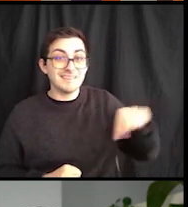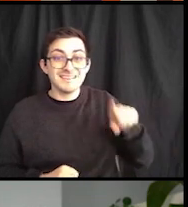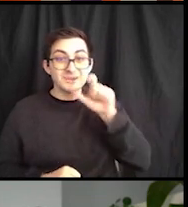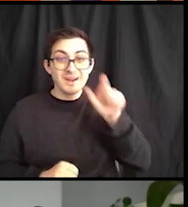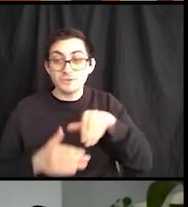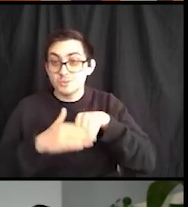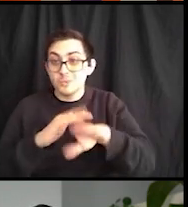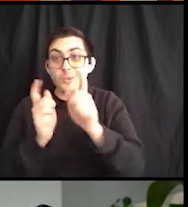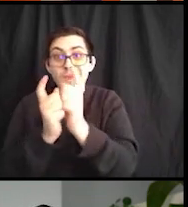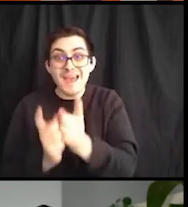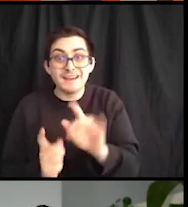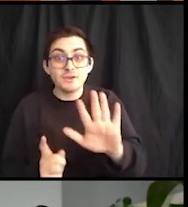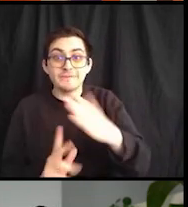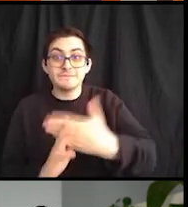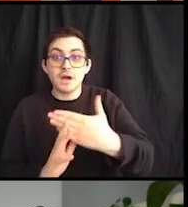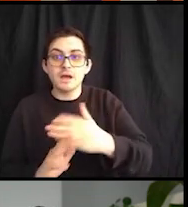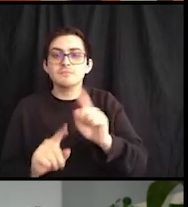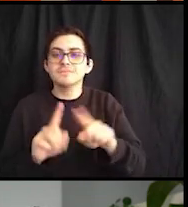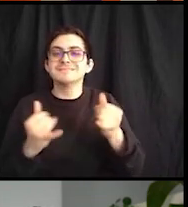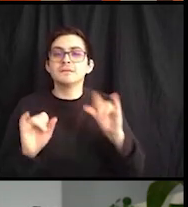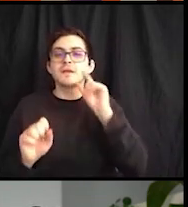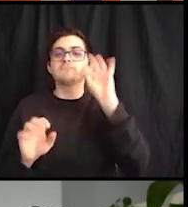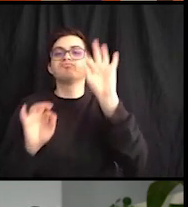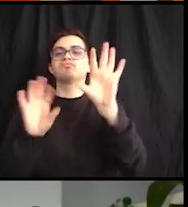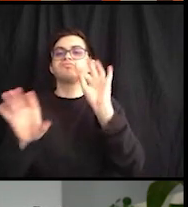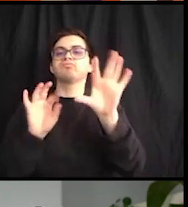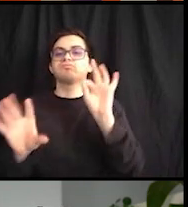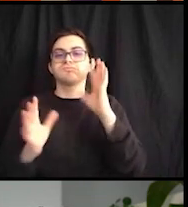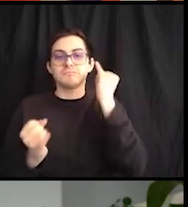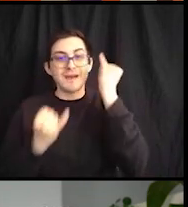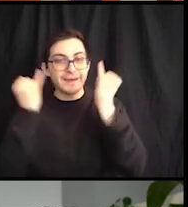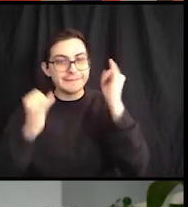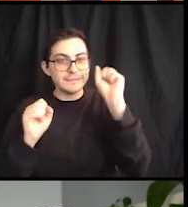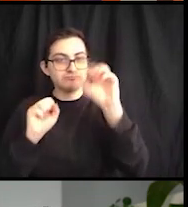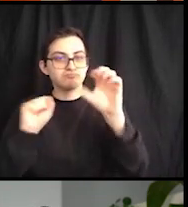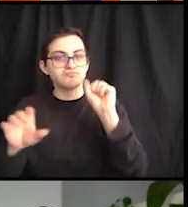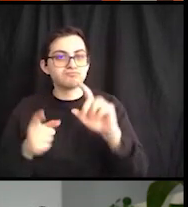All right let's make edits here and kind of fix this problem.